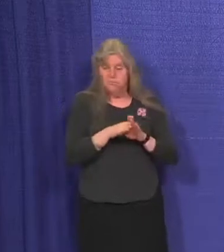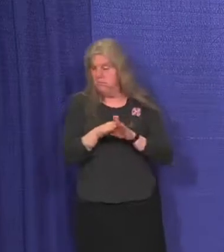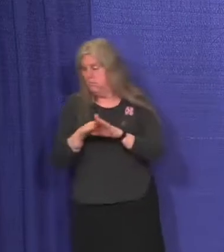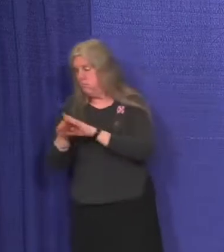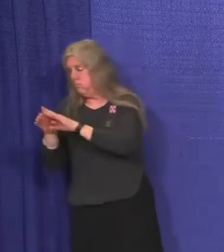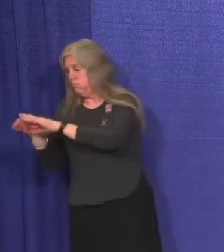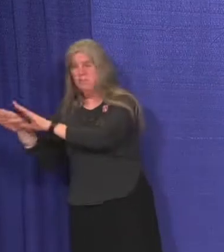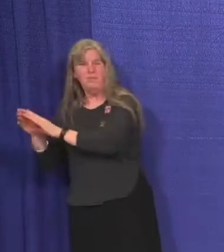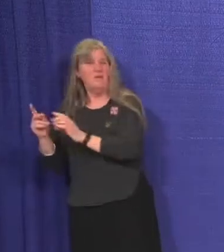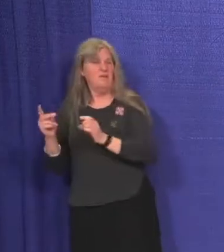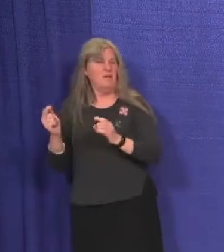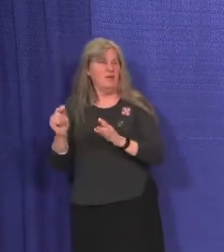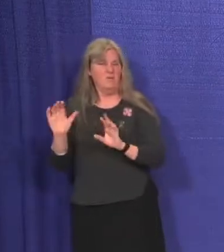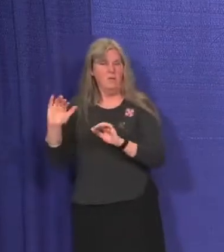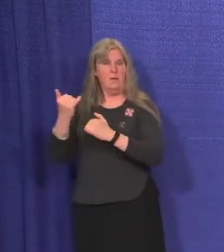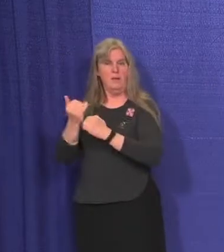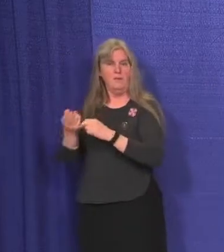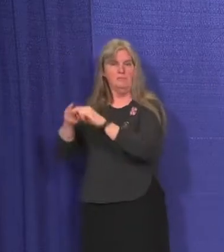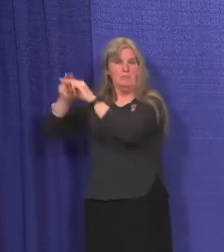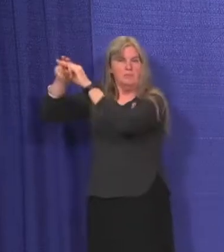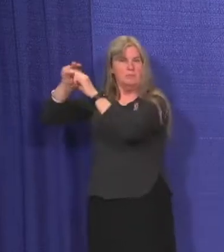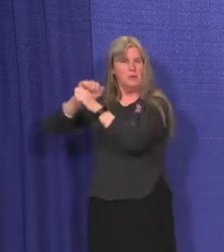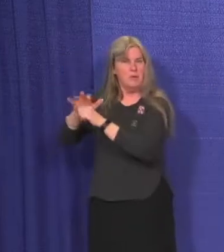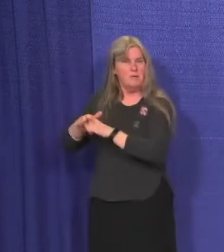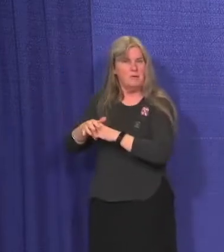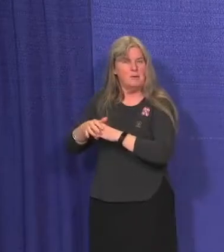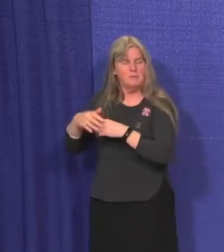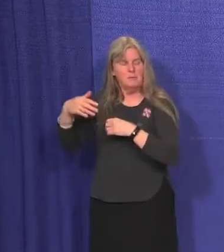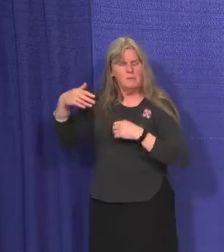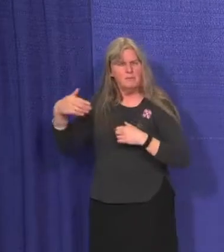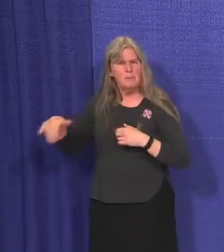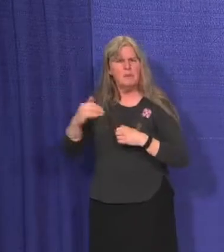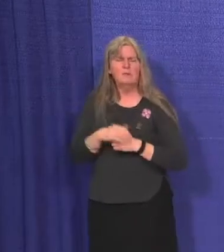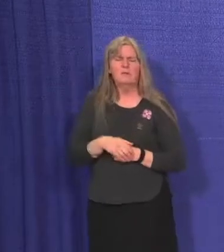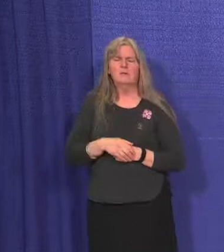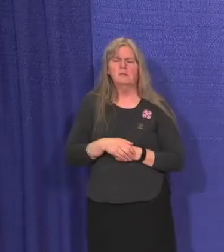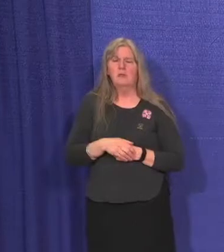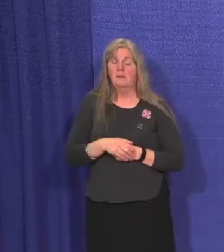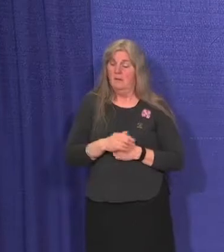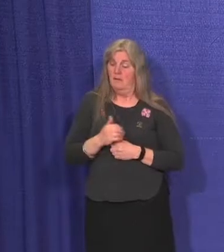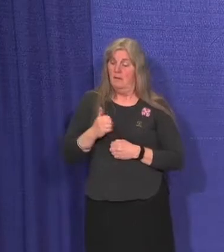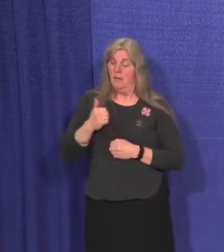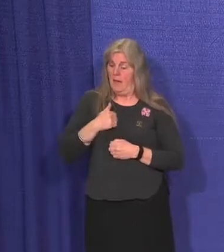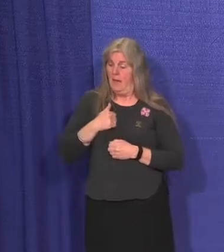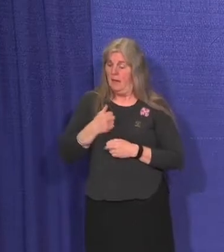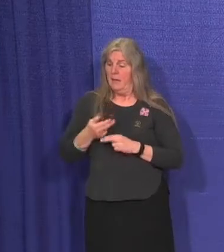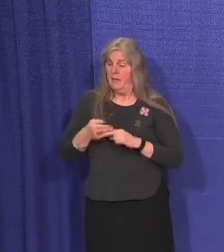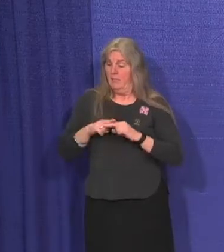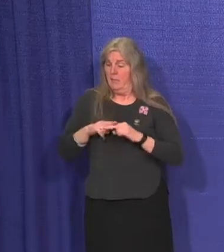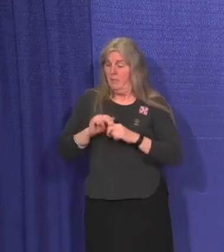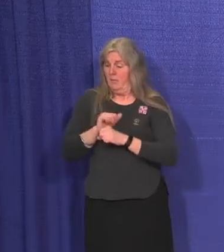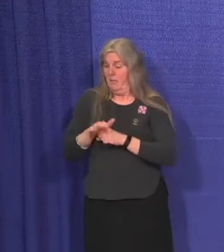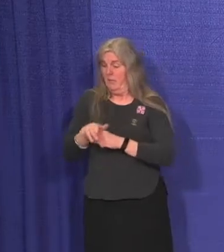These recent examples show us how quickly our situation can change.